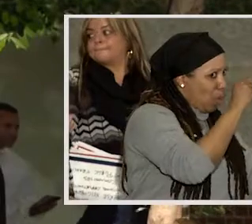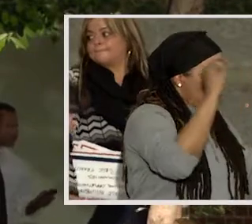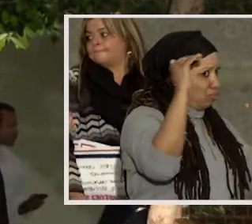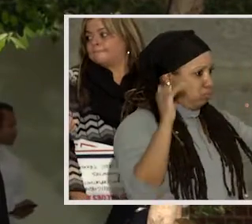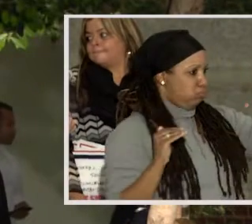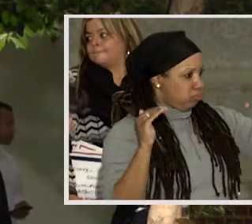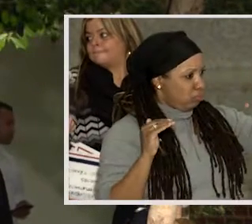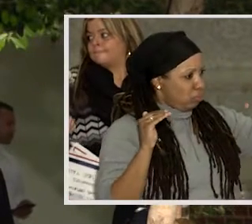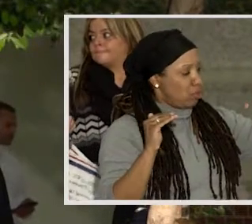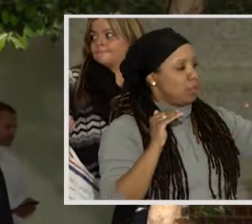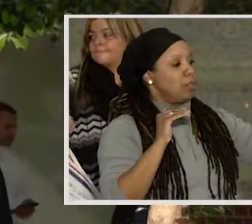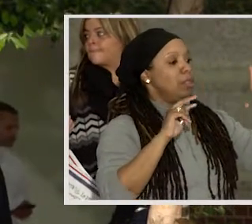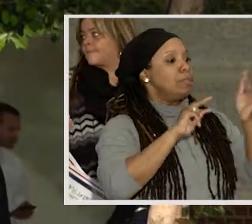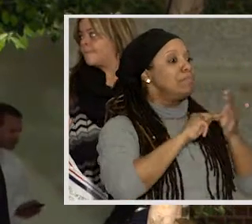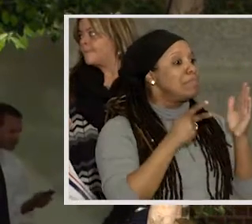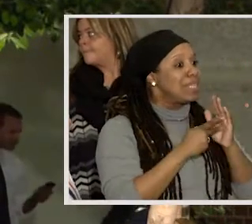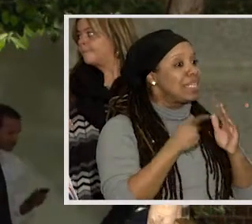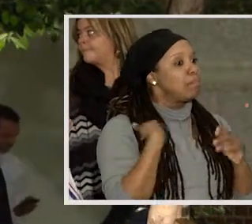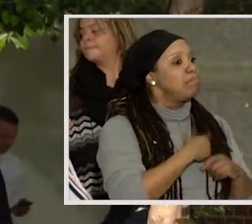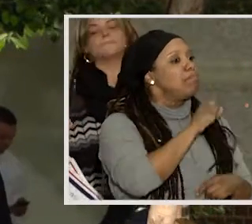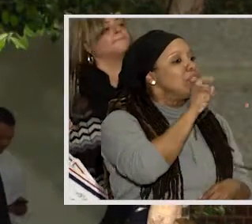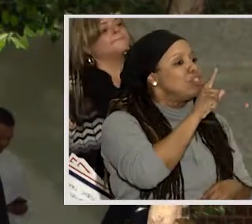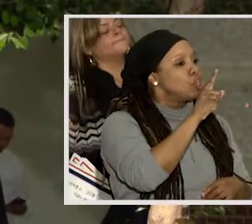THAT IS A MANAGEMENT AND LEADERSHIP ISSUE.